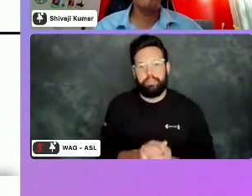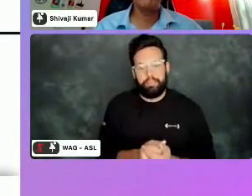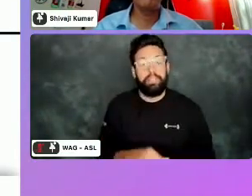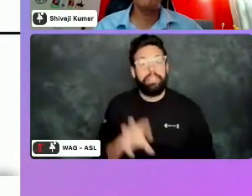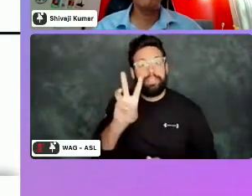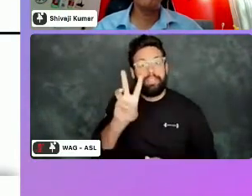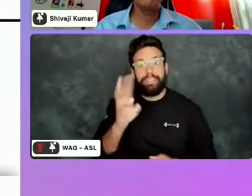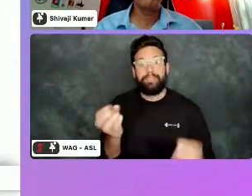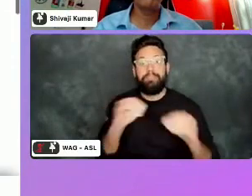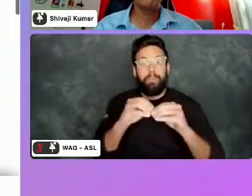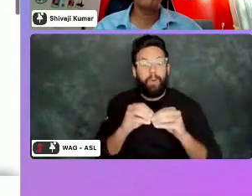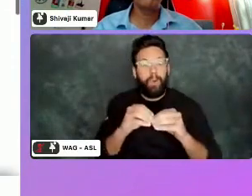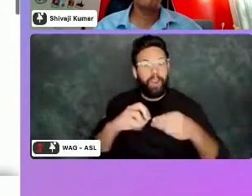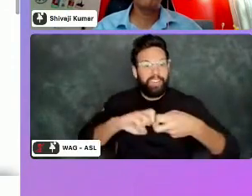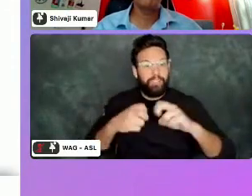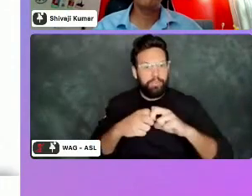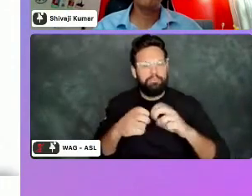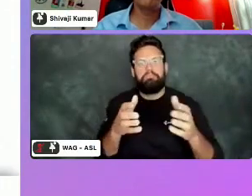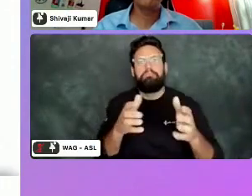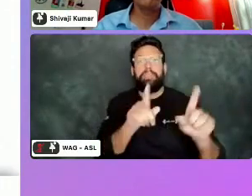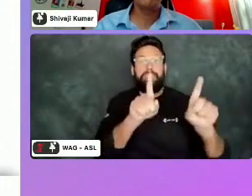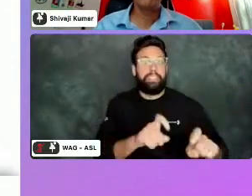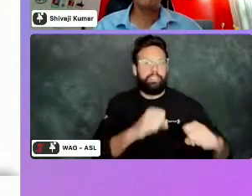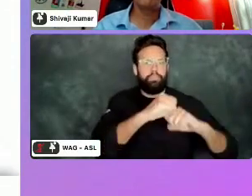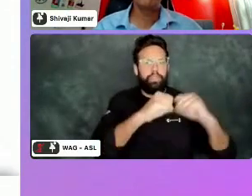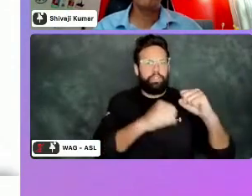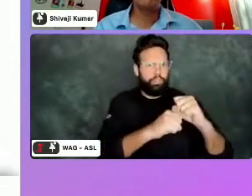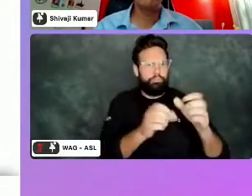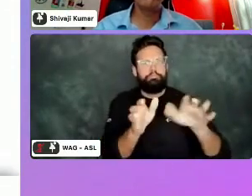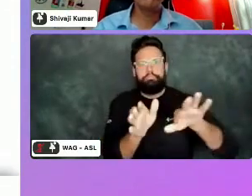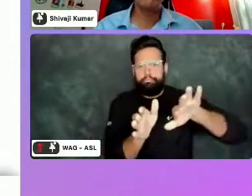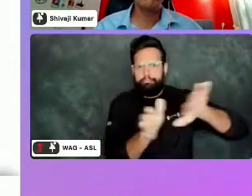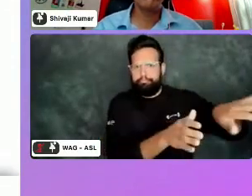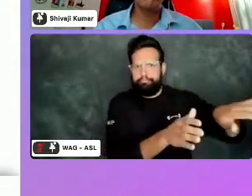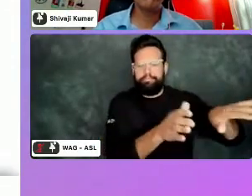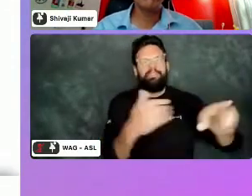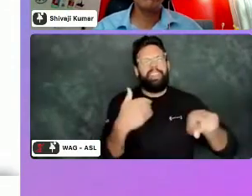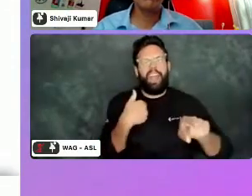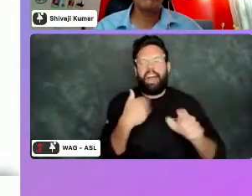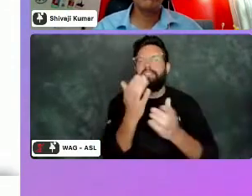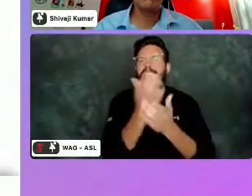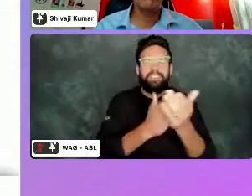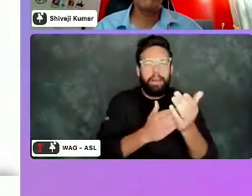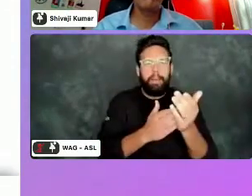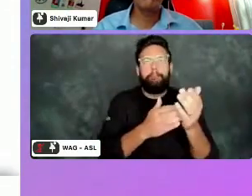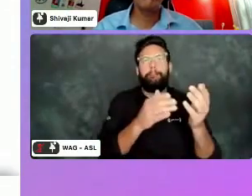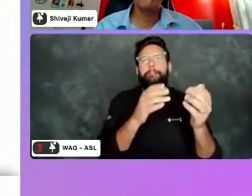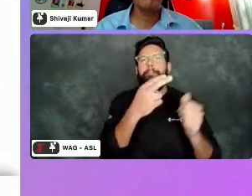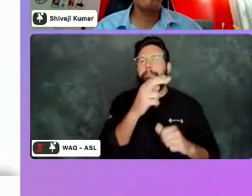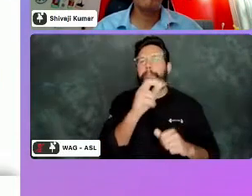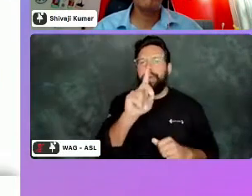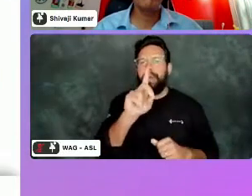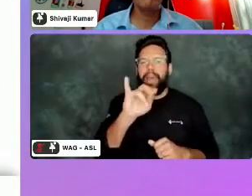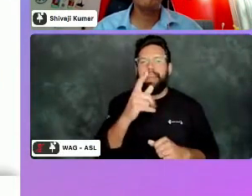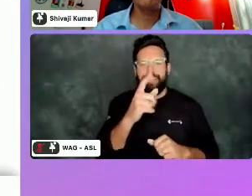we're done with testing structure. We have some headings that are missing. The issue is described as text appears